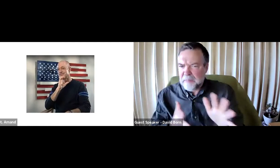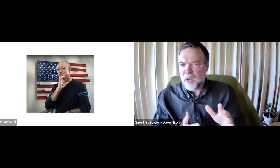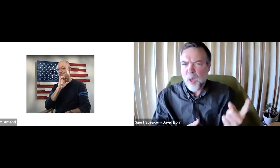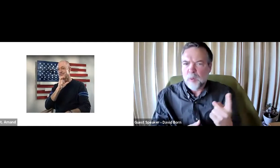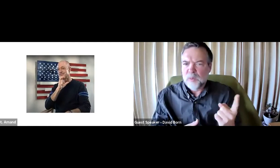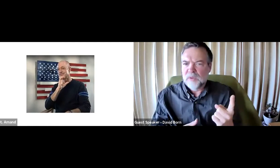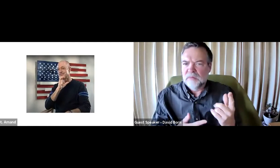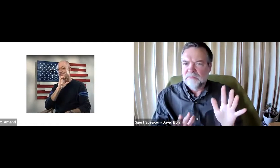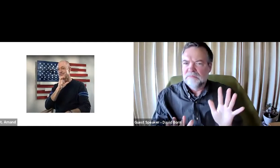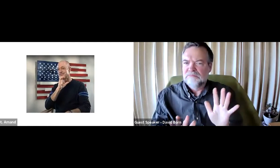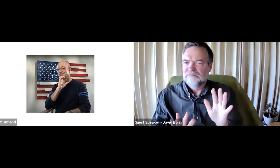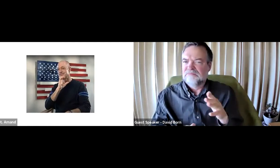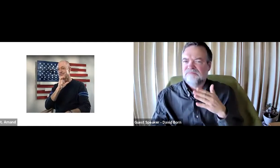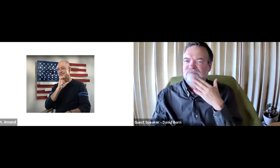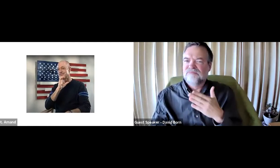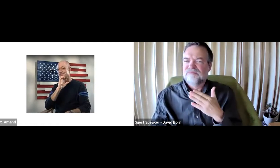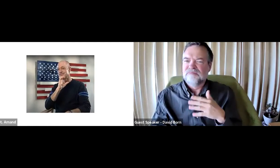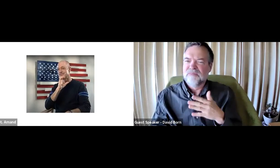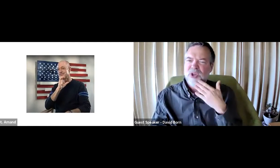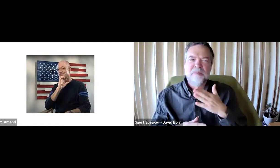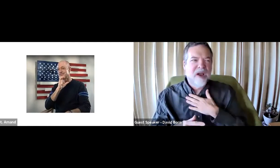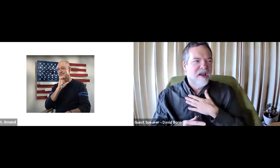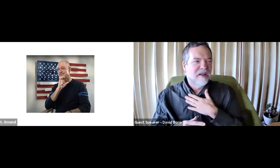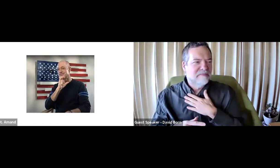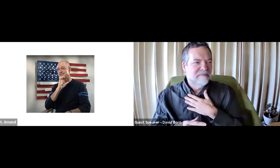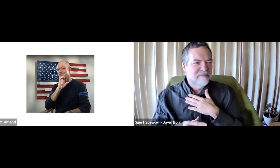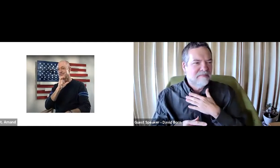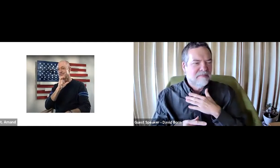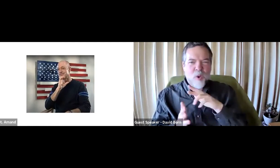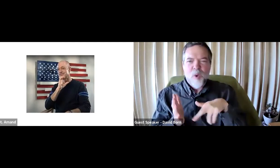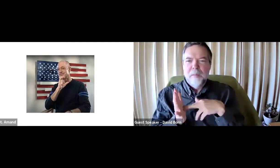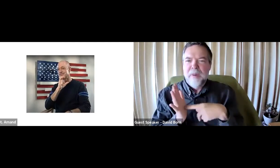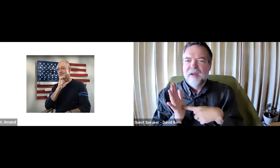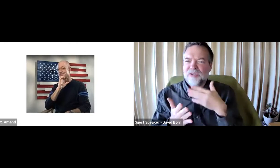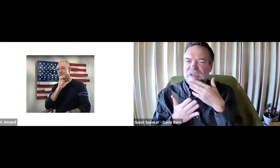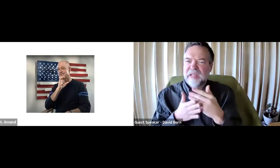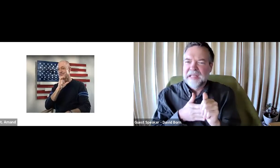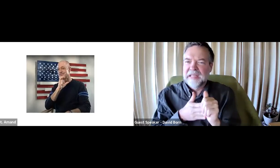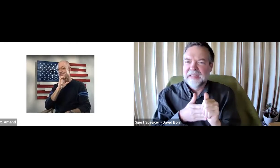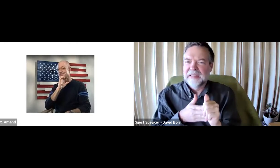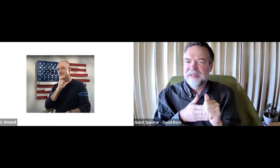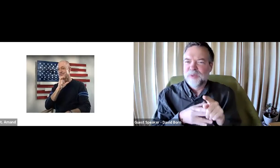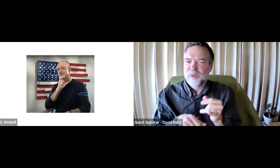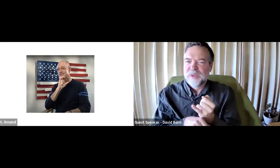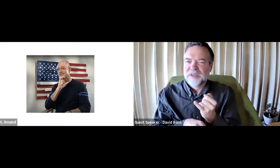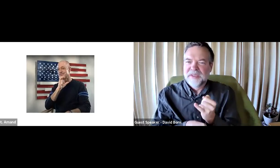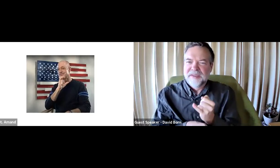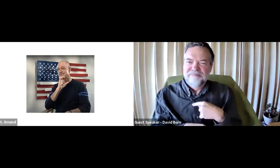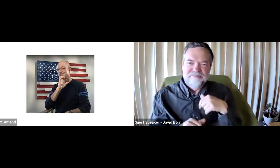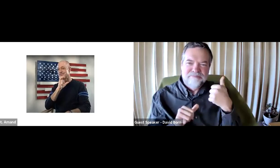And if he saw any bullying happening at the school, he would put a stop to it right away and tell them to stop.